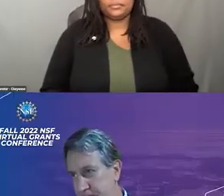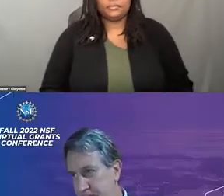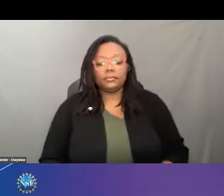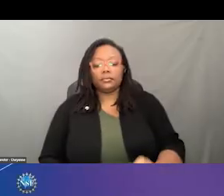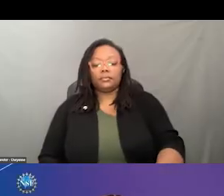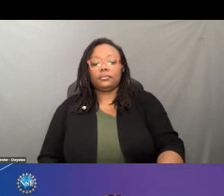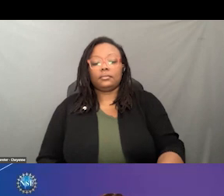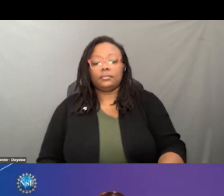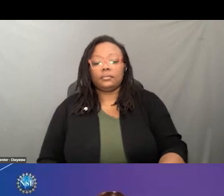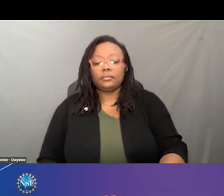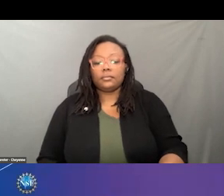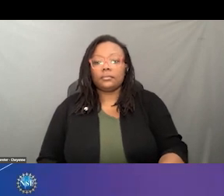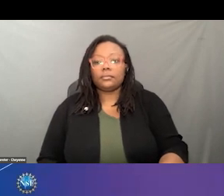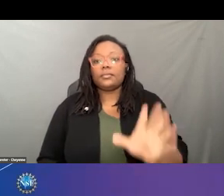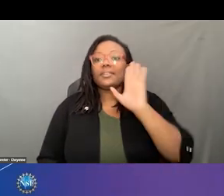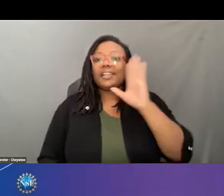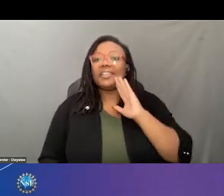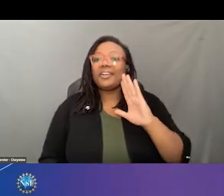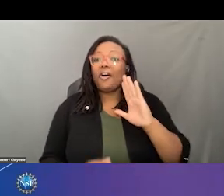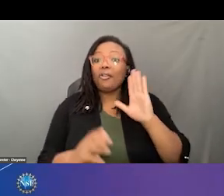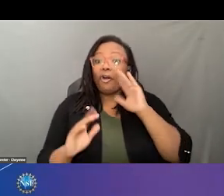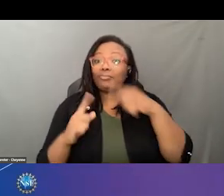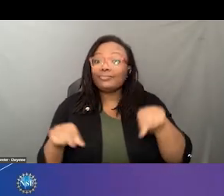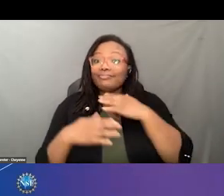Beatriz Azor: Well, hello. I hope everyone is enjoying this session.